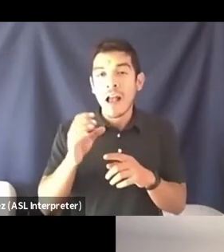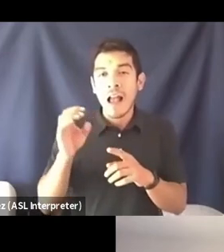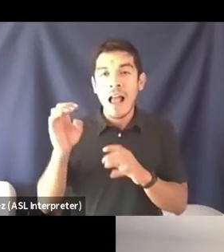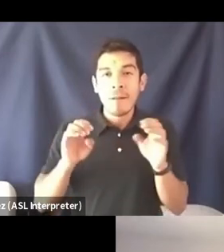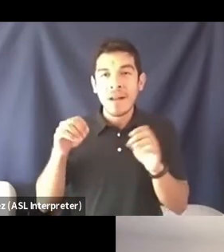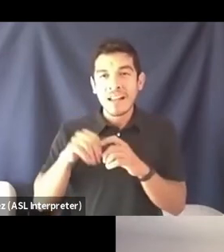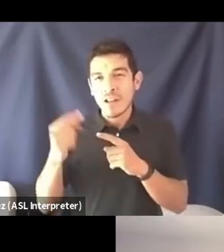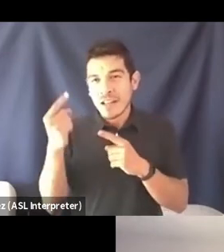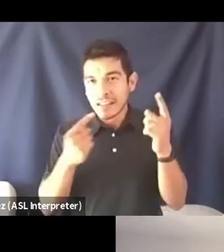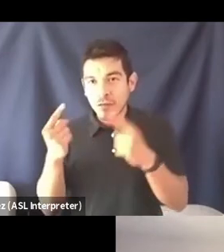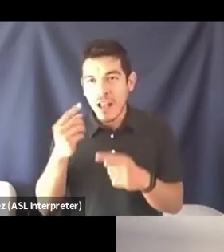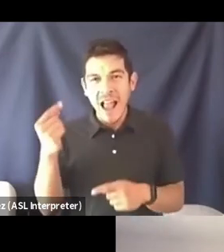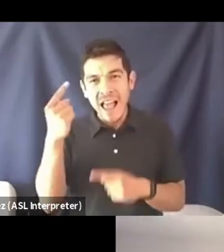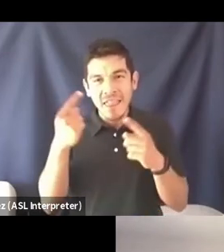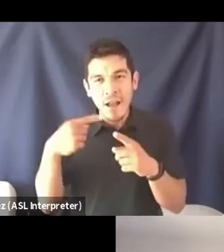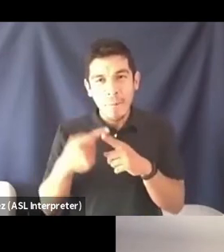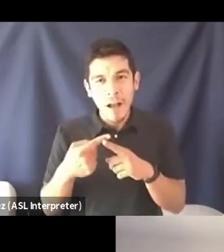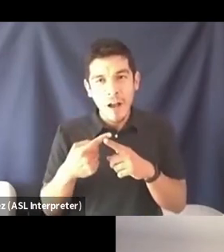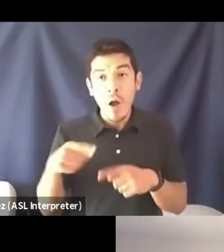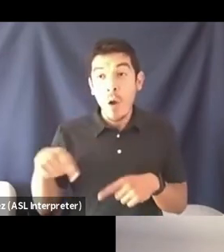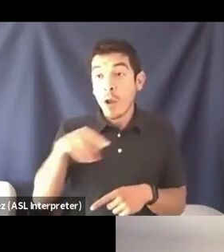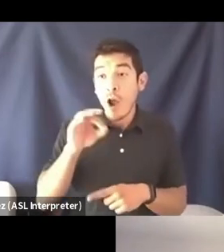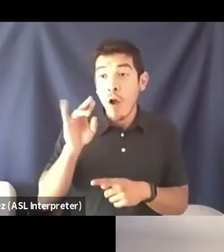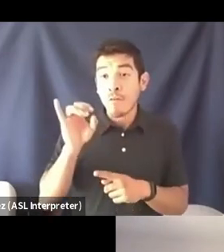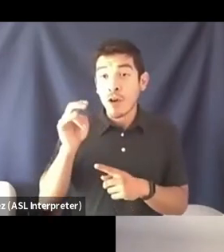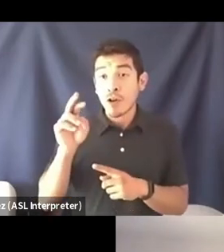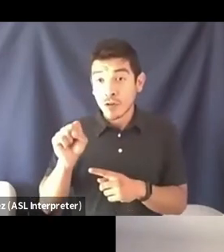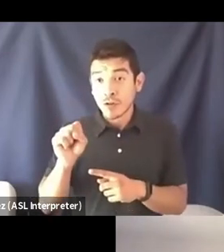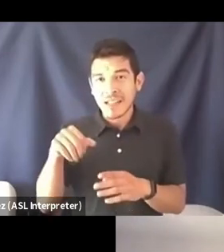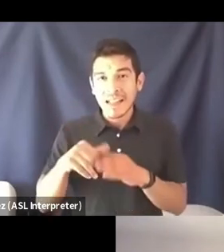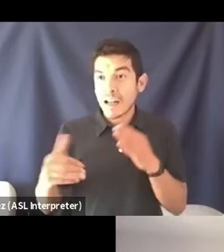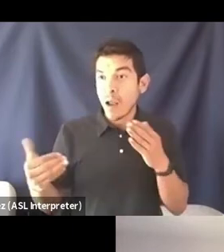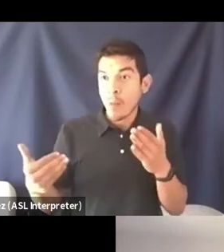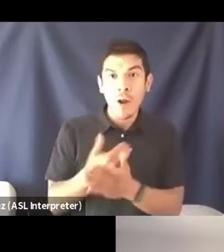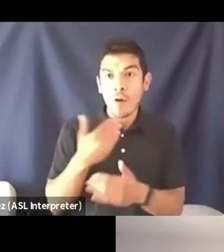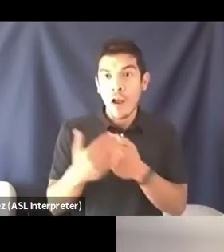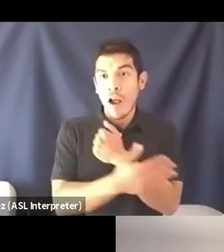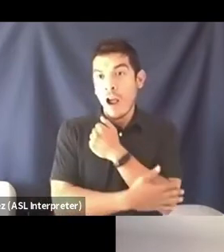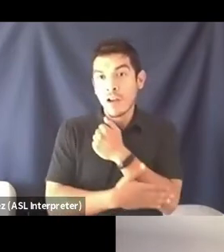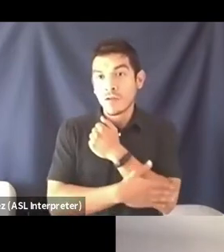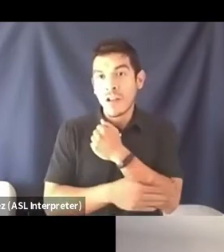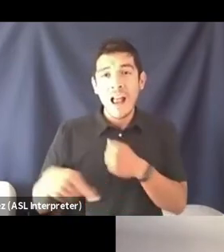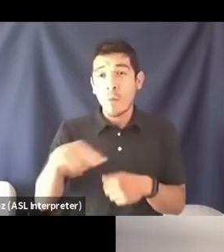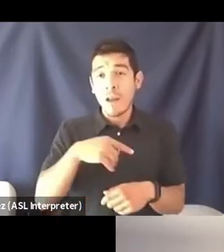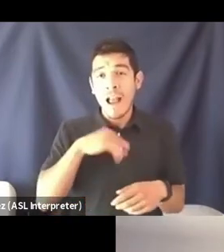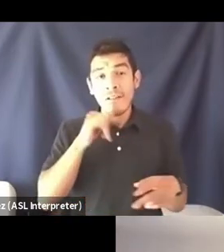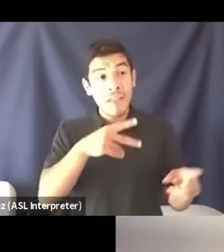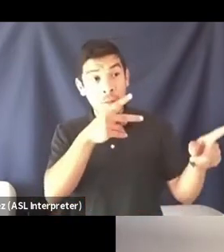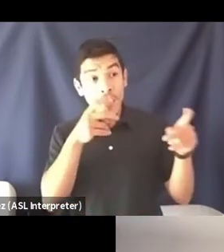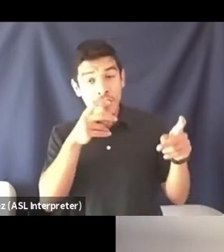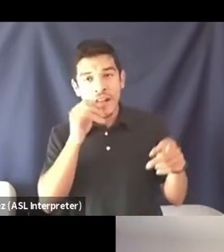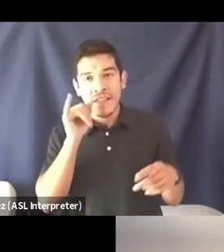And think about, we are foreigners like in a brand new country. And we have that perception of what the country looks like